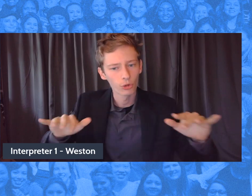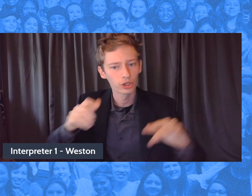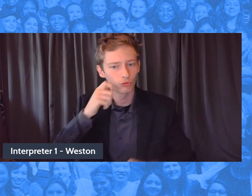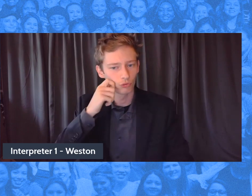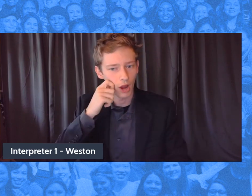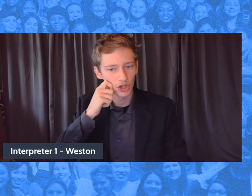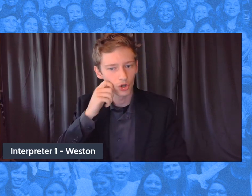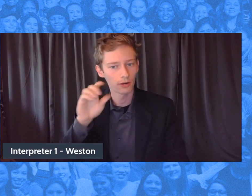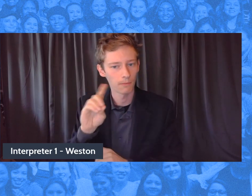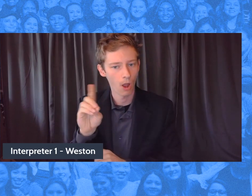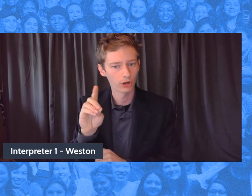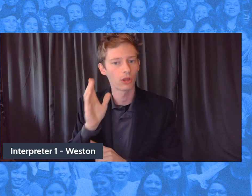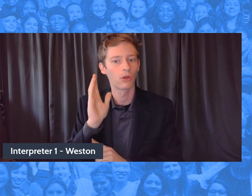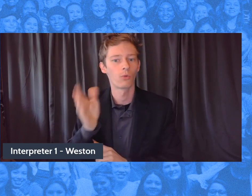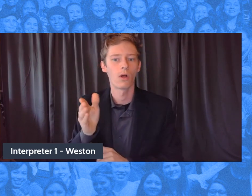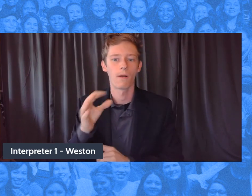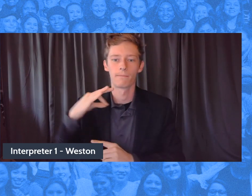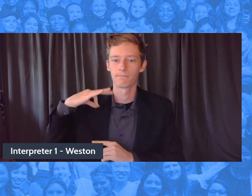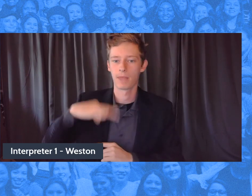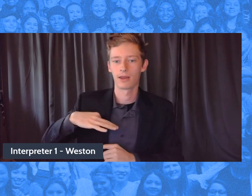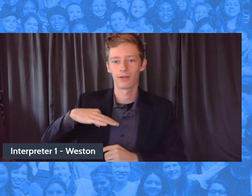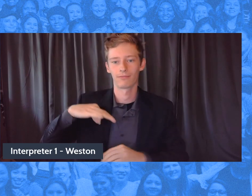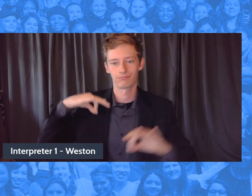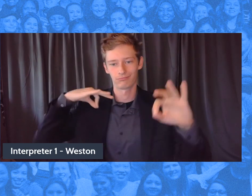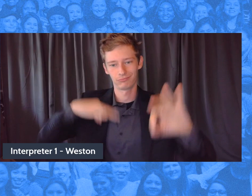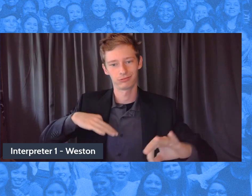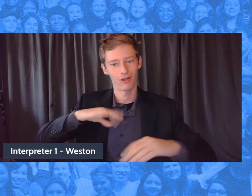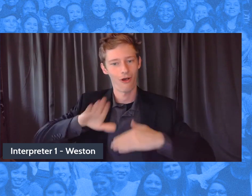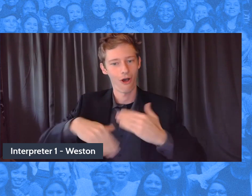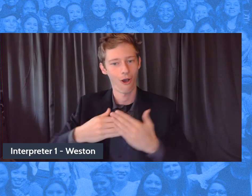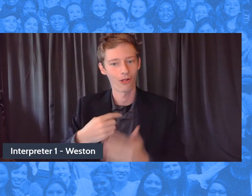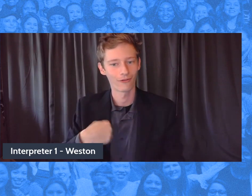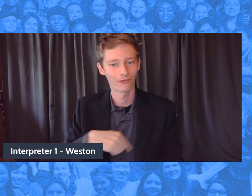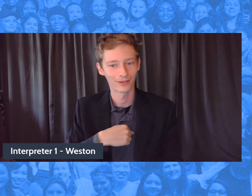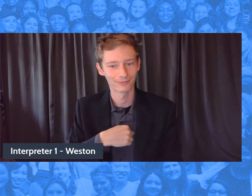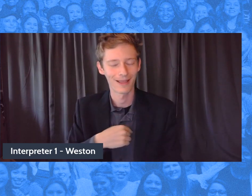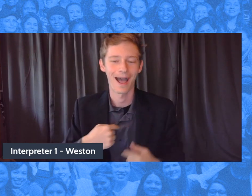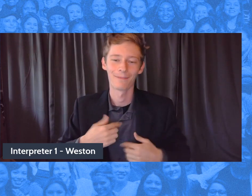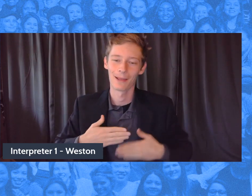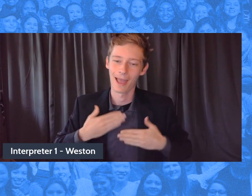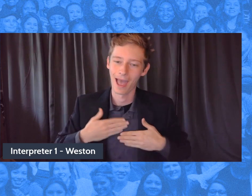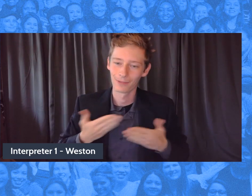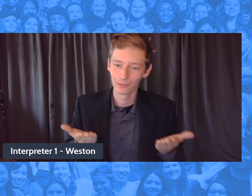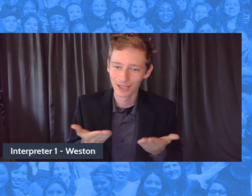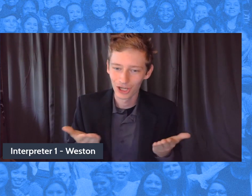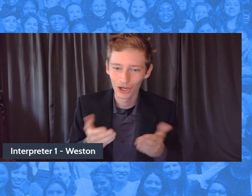and I just wanna say, I am so happy to be here, I'm so happy to work with EMILY's List on this,